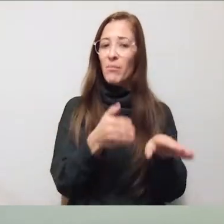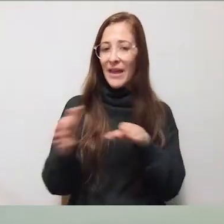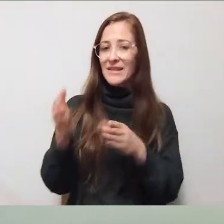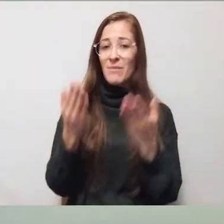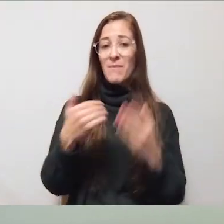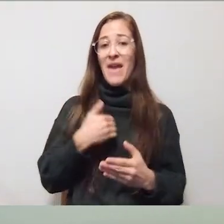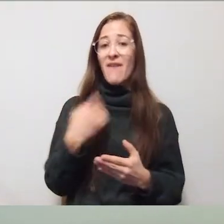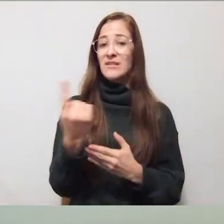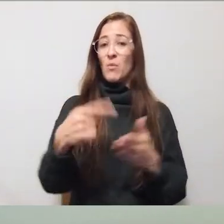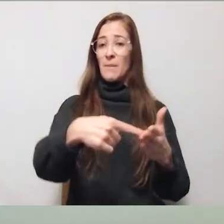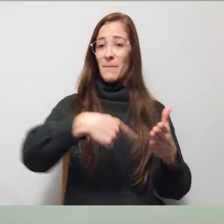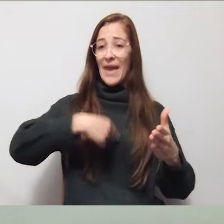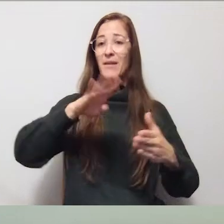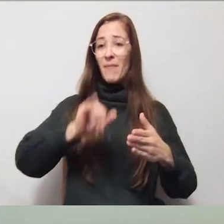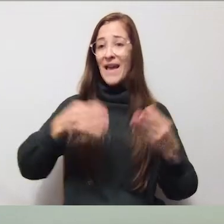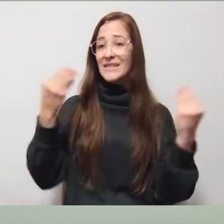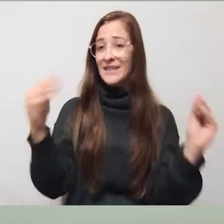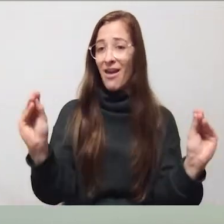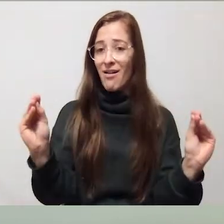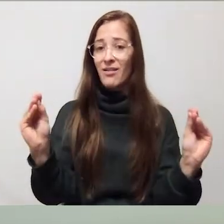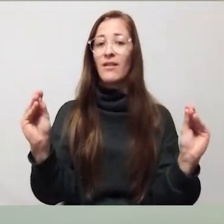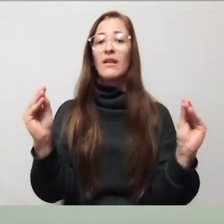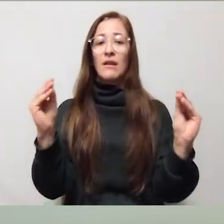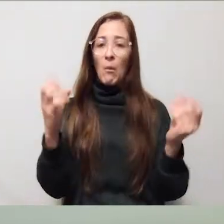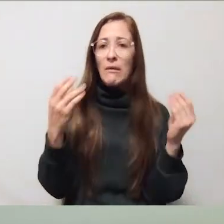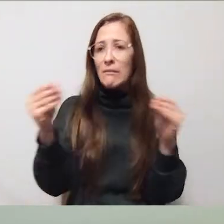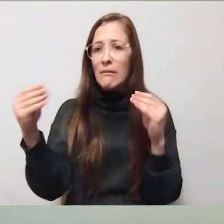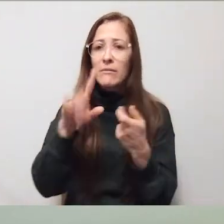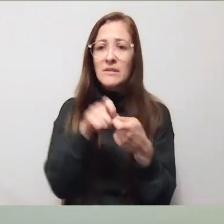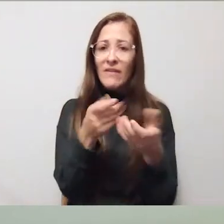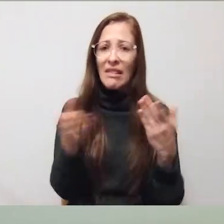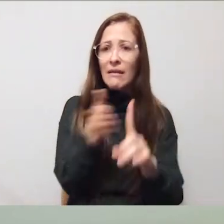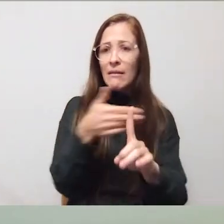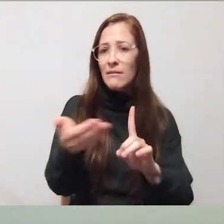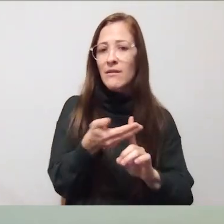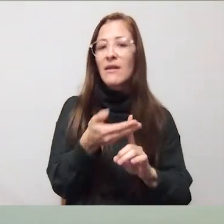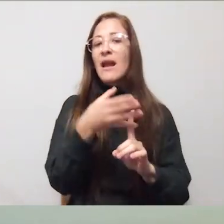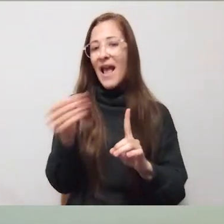that's trying to change your Medicare plan, which also touches individuals with disabilities under the age of 60.